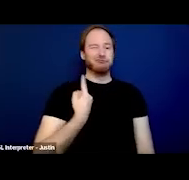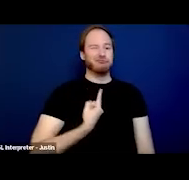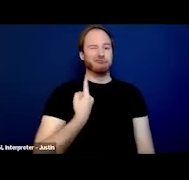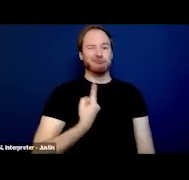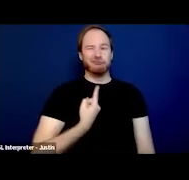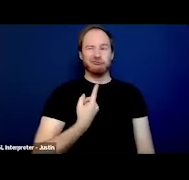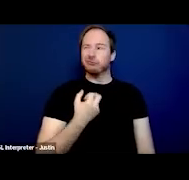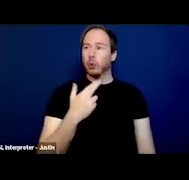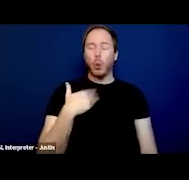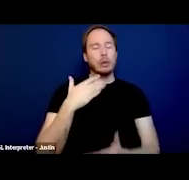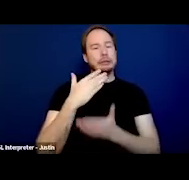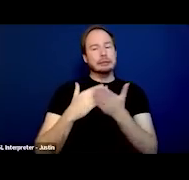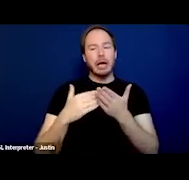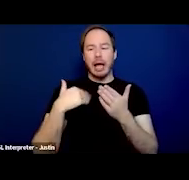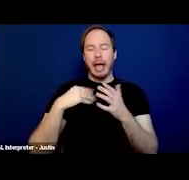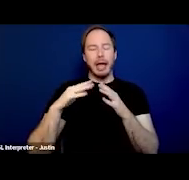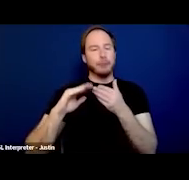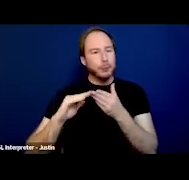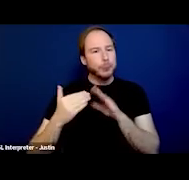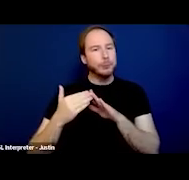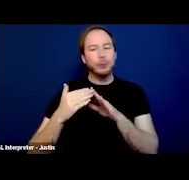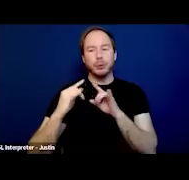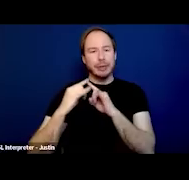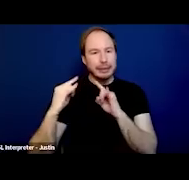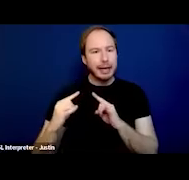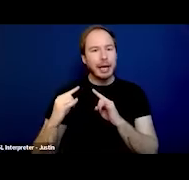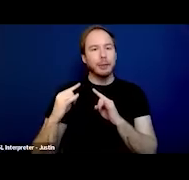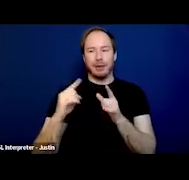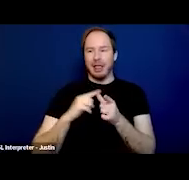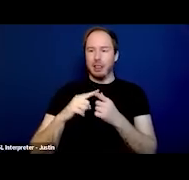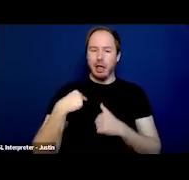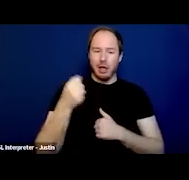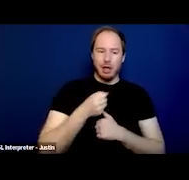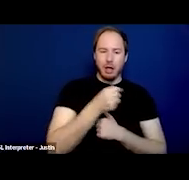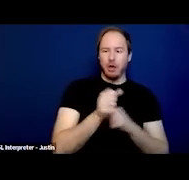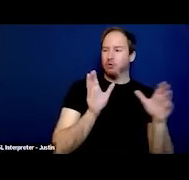or in encampments, and then they go to four walls and feel really isolated and alone.